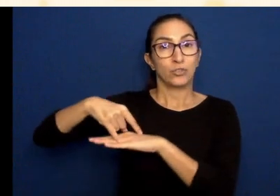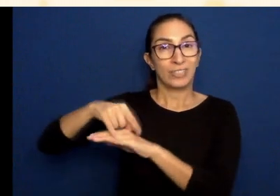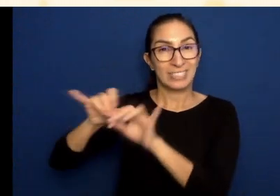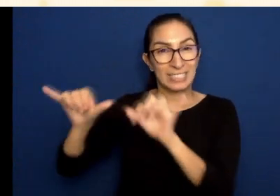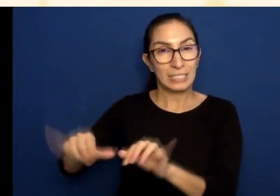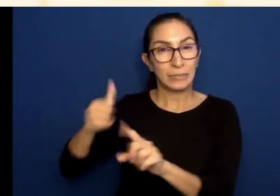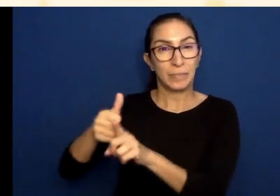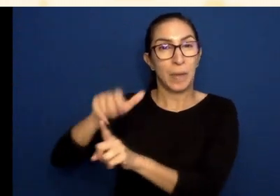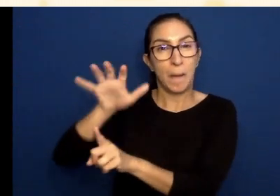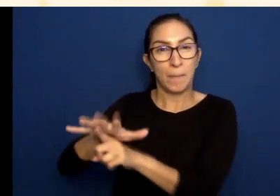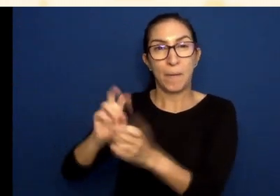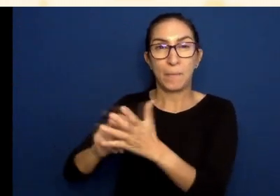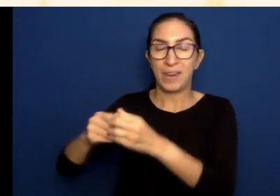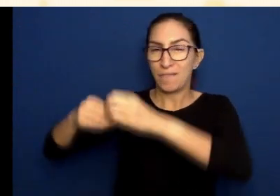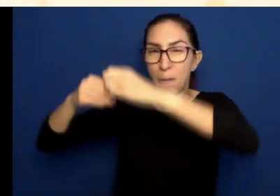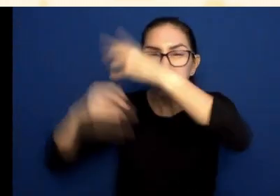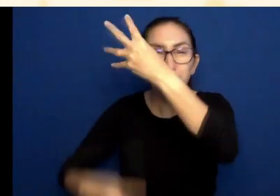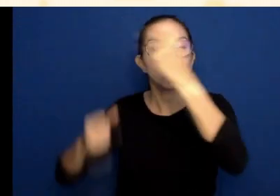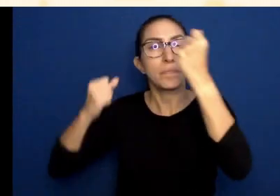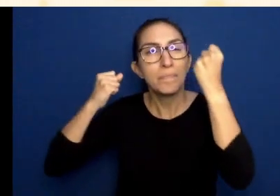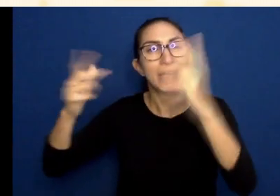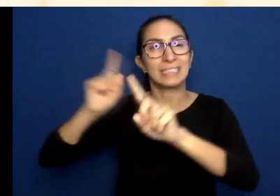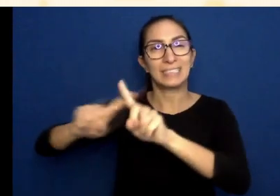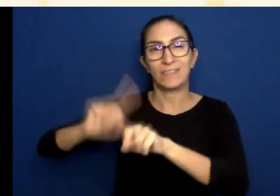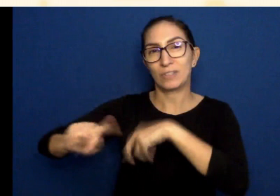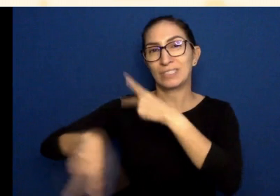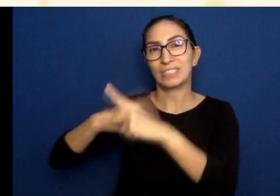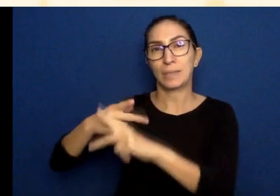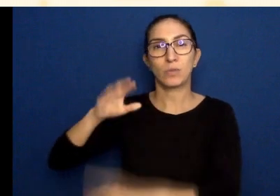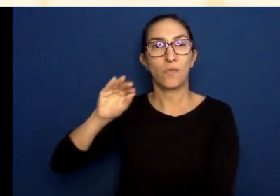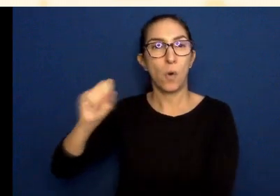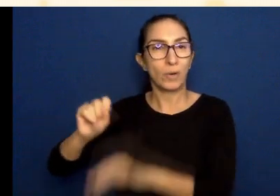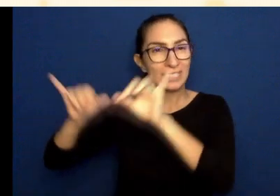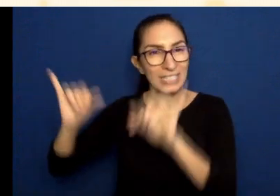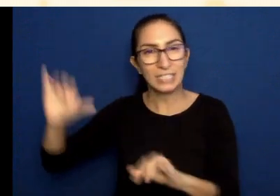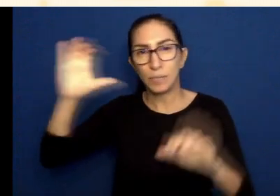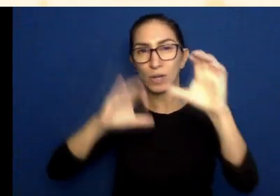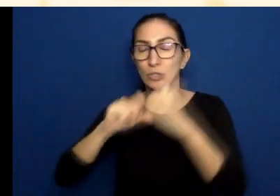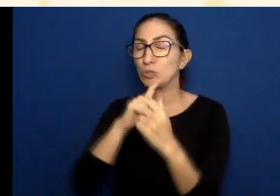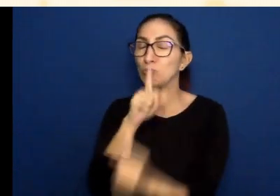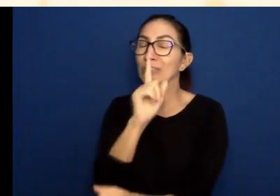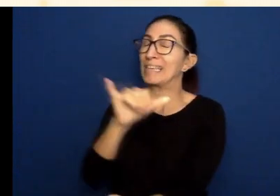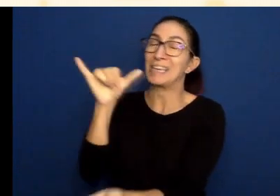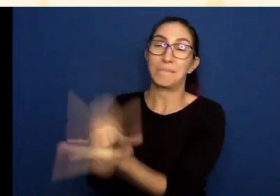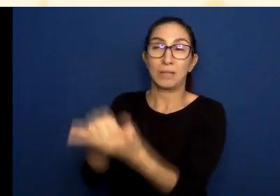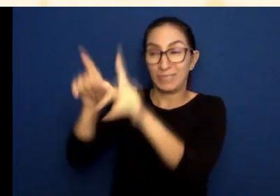that you might have, but that's just a general guide. Be aware that due to the popularity of the Android system,